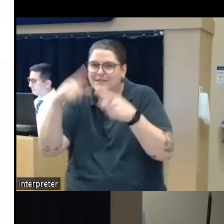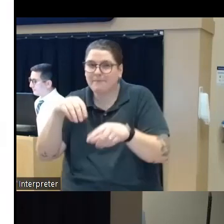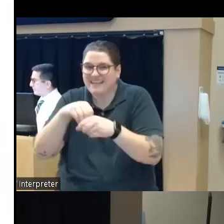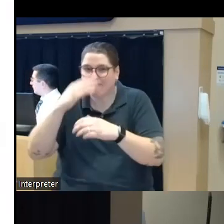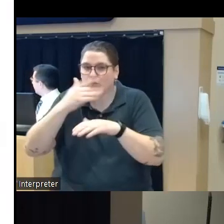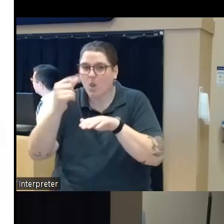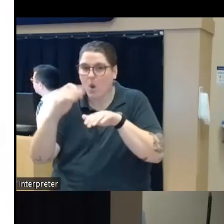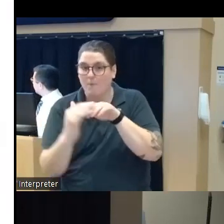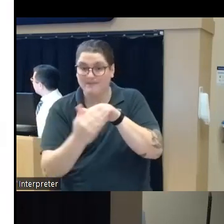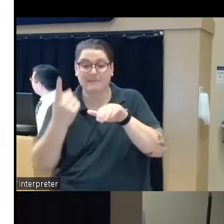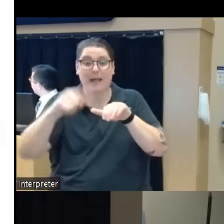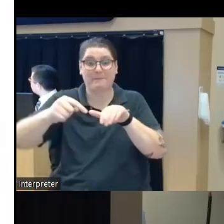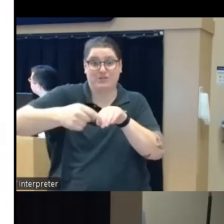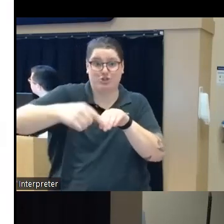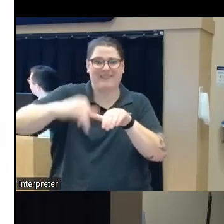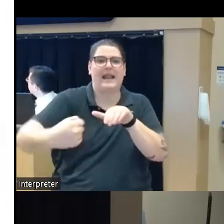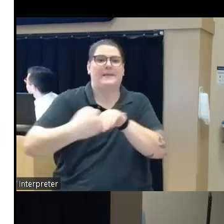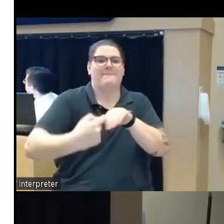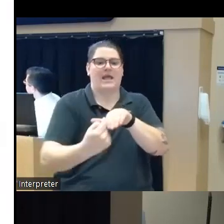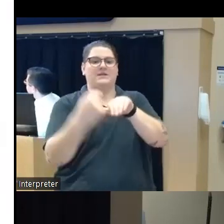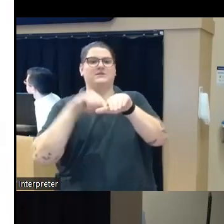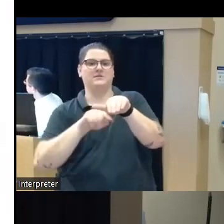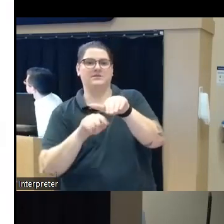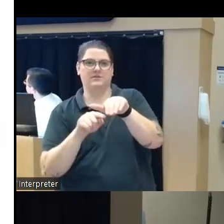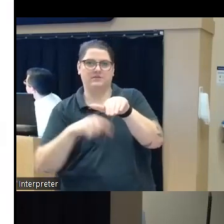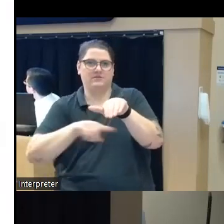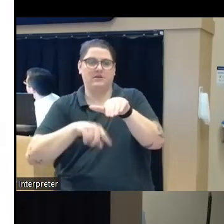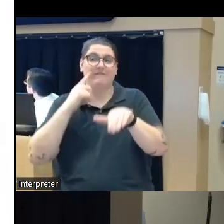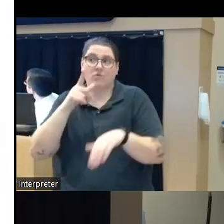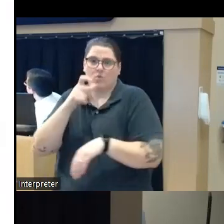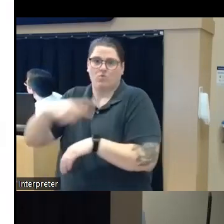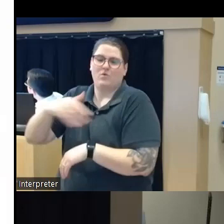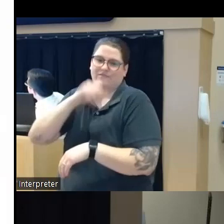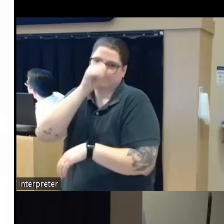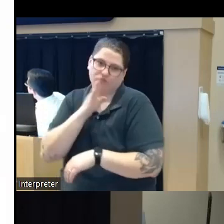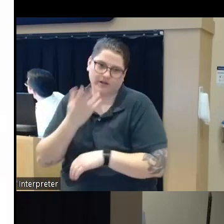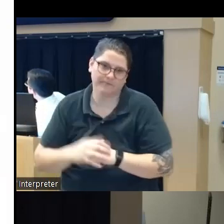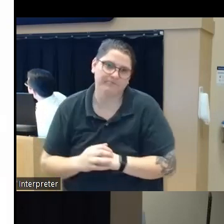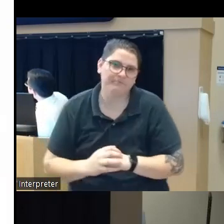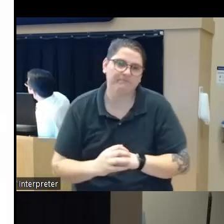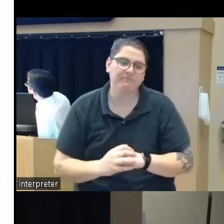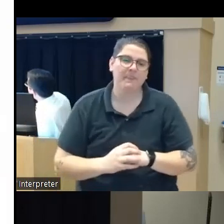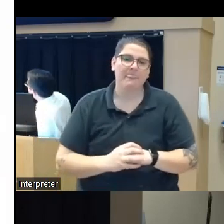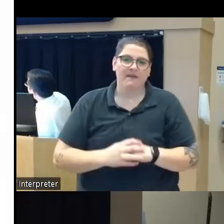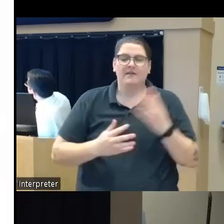uh other impacts on patients with schizophrenia and then we sort of deduce that a little bit more